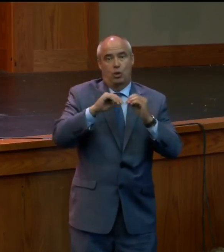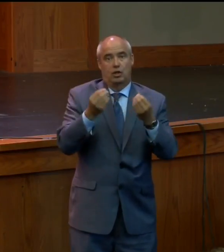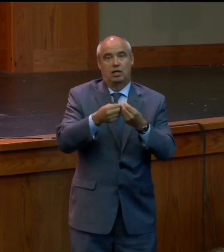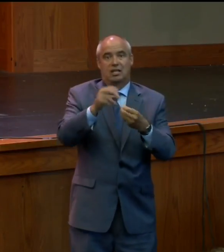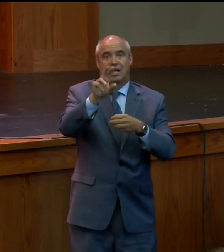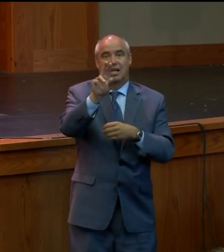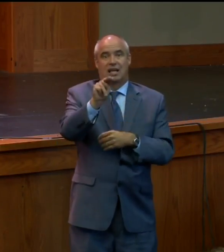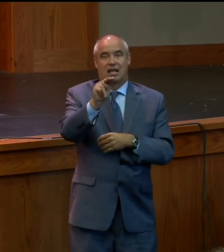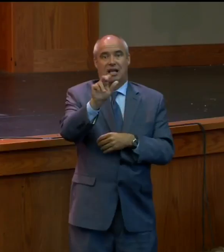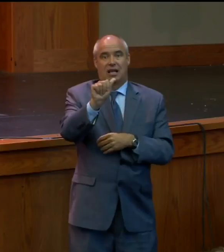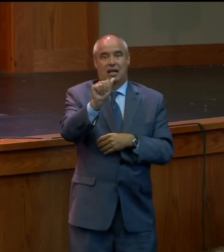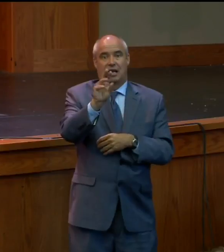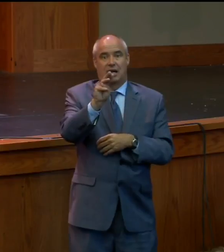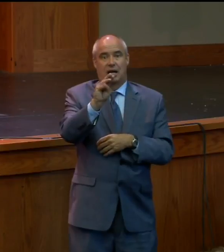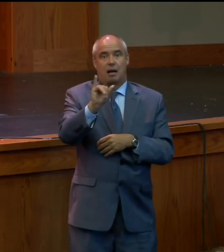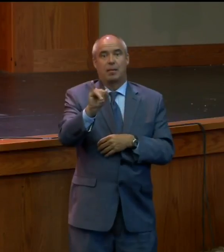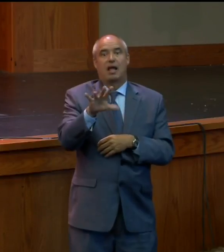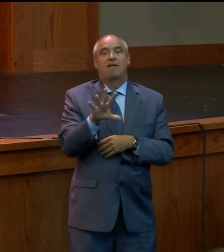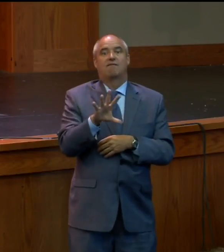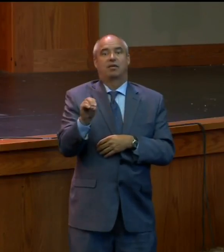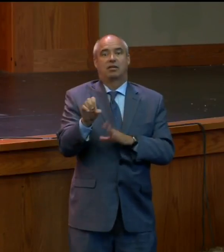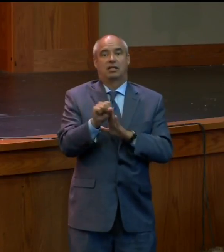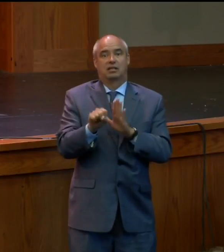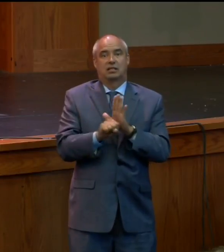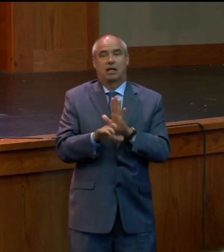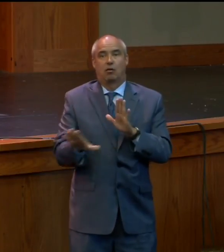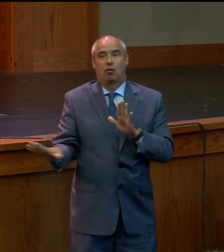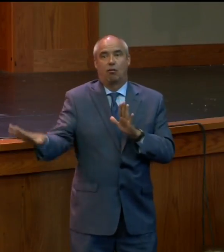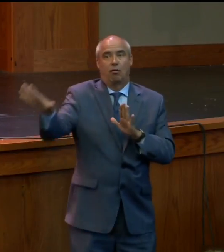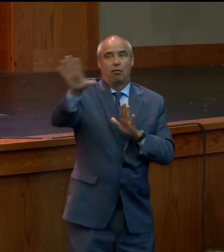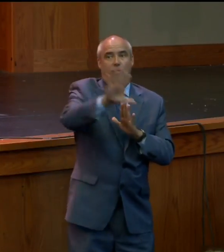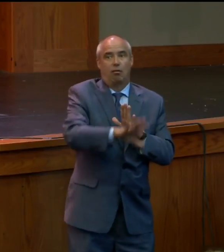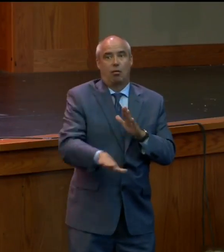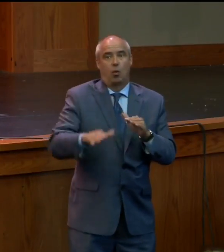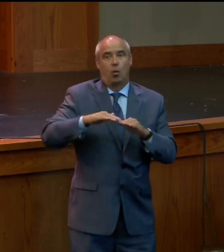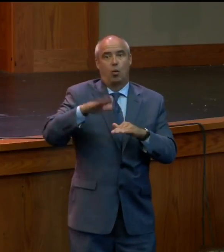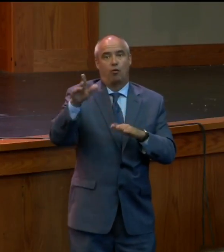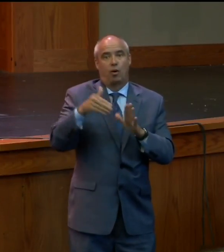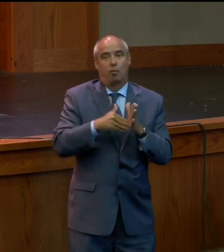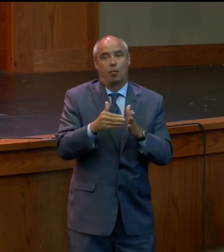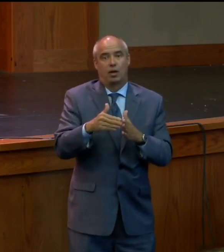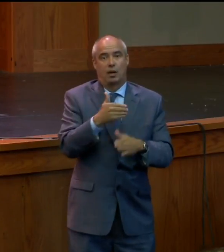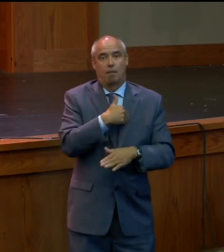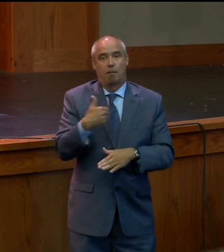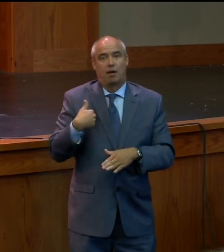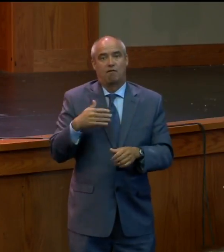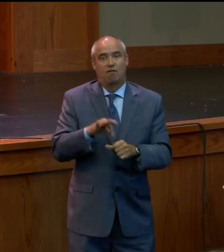50 STATES WITH OVER 1 MILLION MEMBERS WHO HAVE VOTING RIGHTS